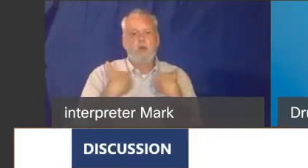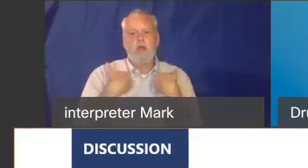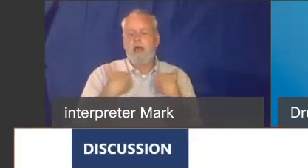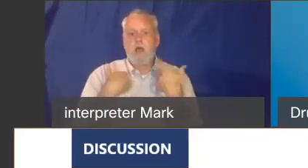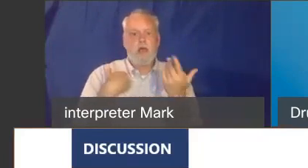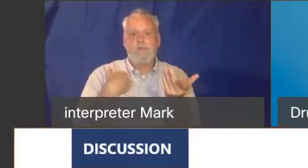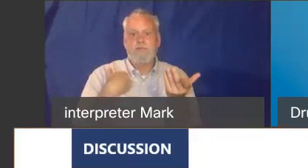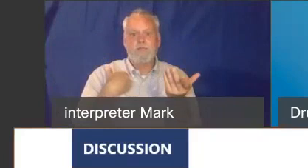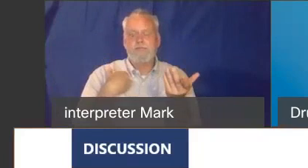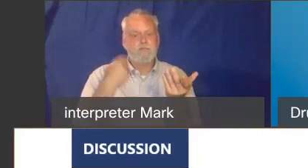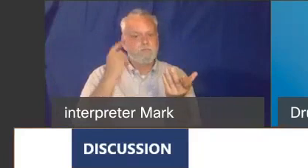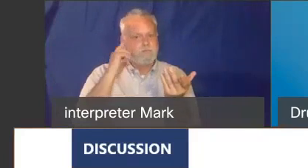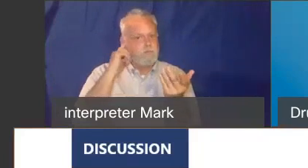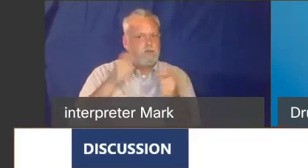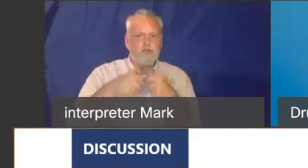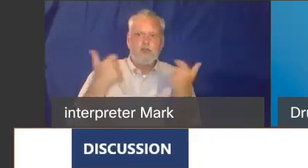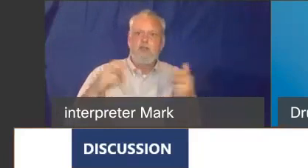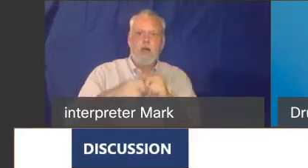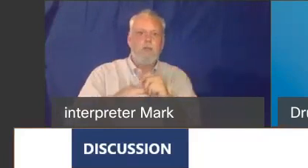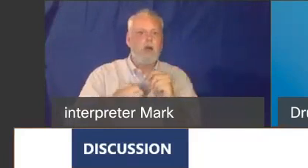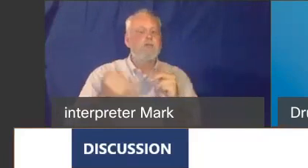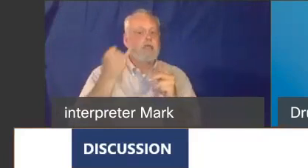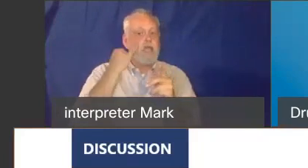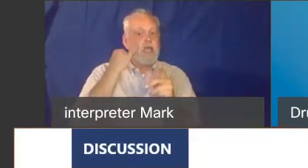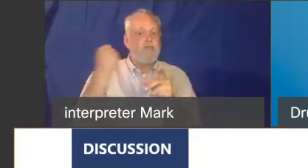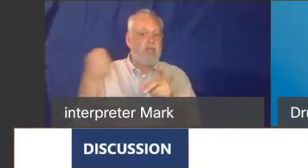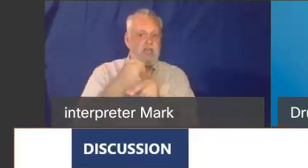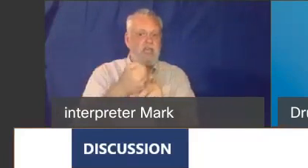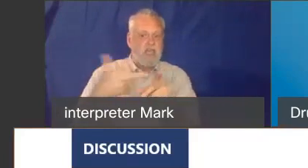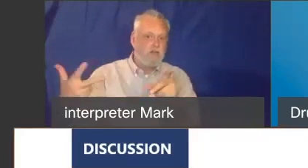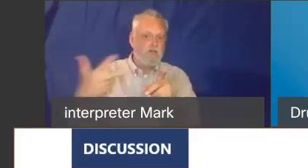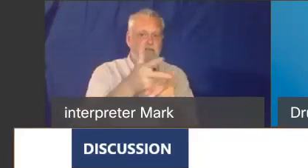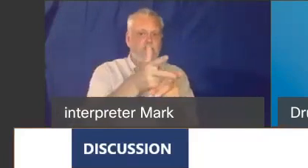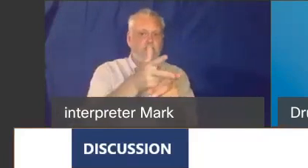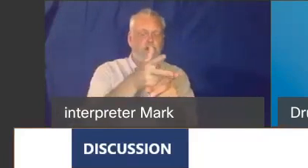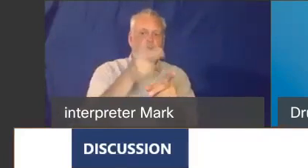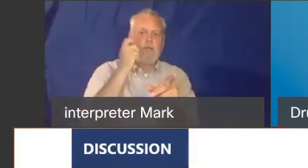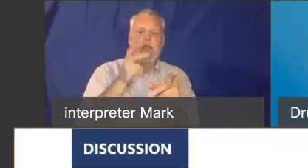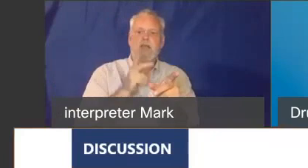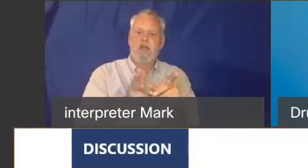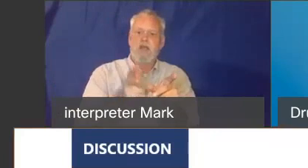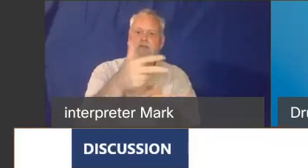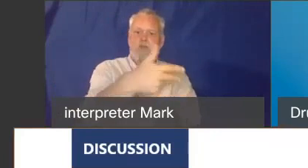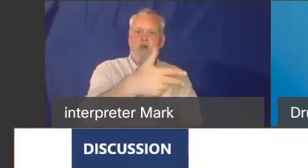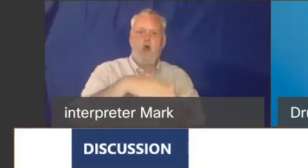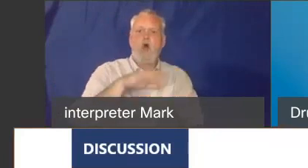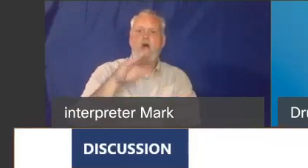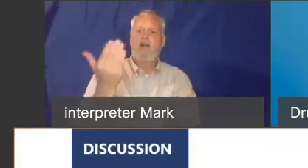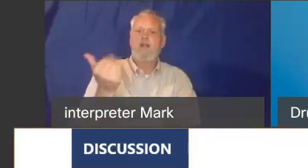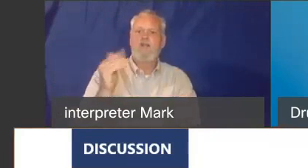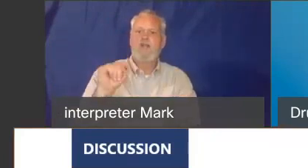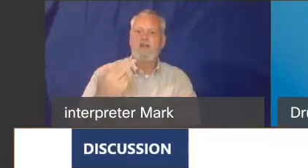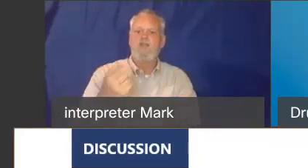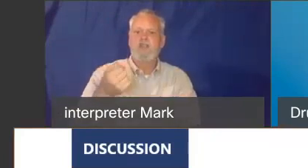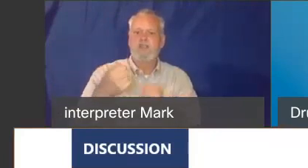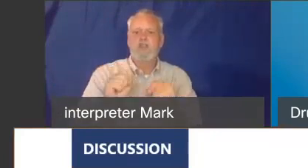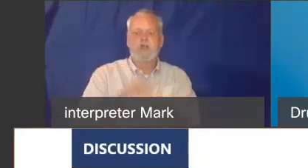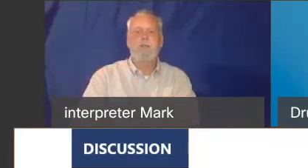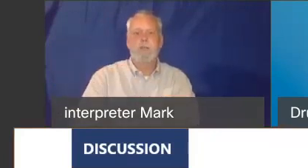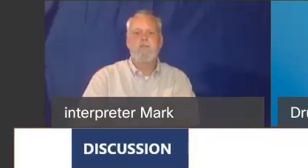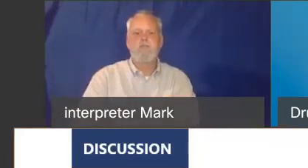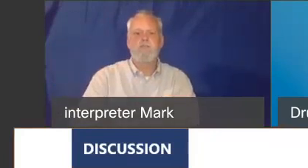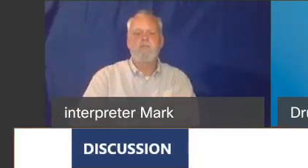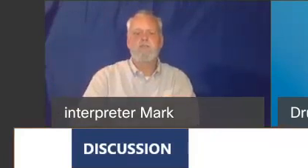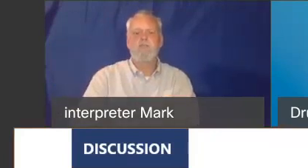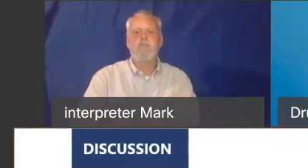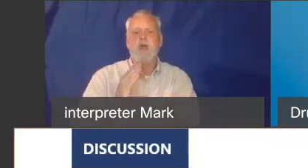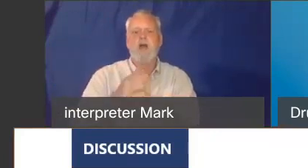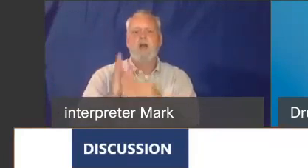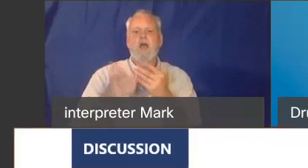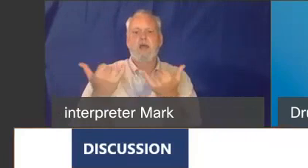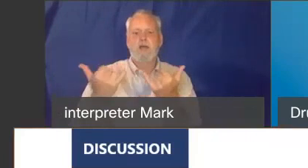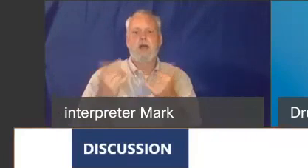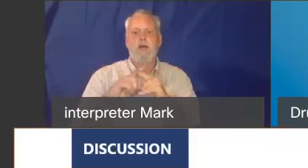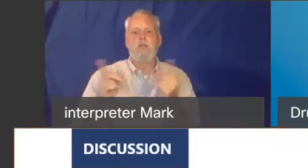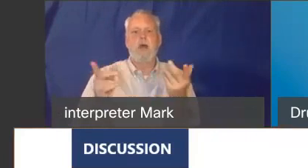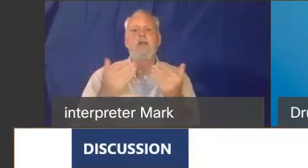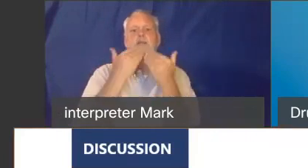Drastic problems when they hit those if they hit those barriers, especially considering the curvature and the roadway on 15th street down by the Washington Monument. So I'll, I'll in now, but I just again, thank you very much for.